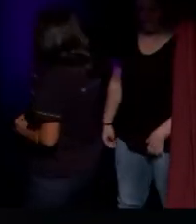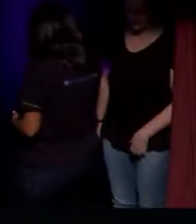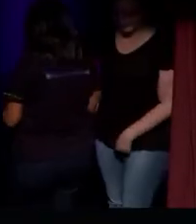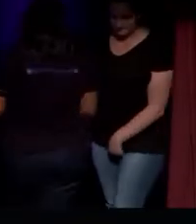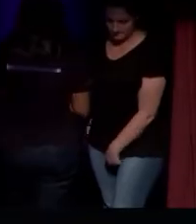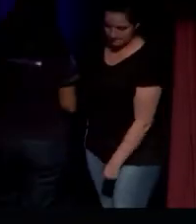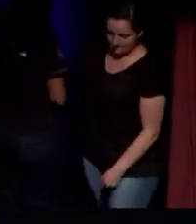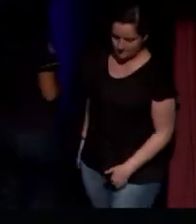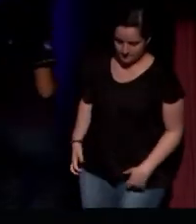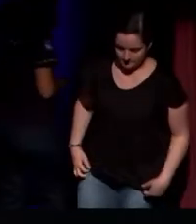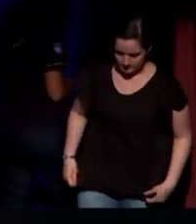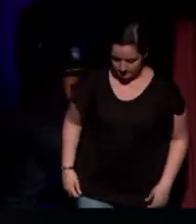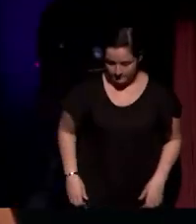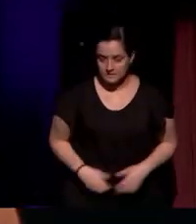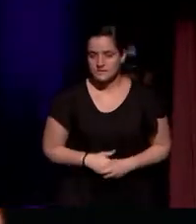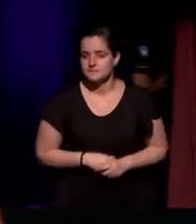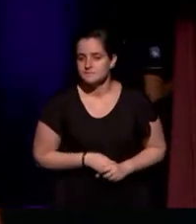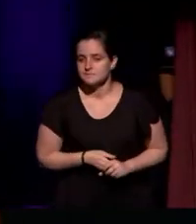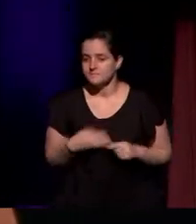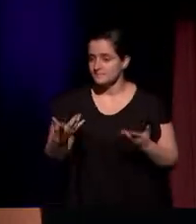I also want to do it first.